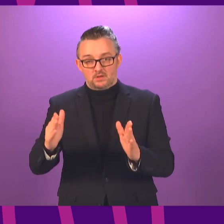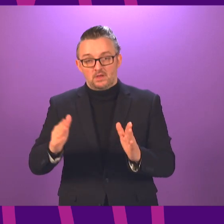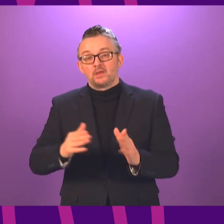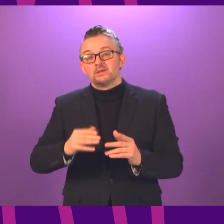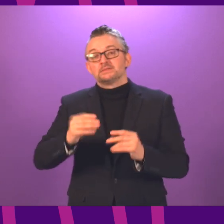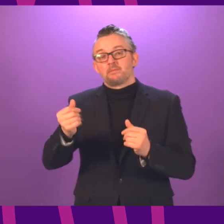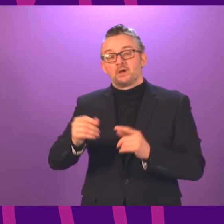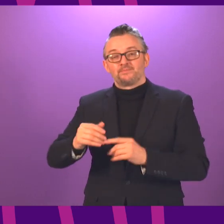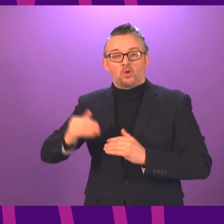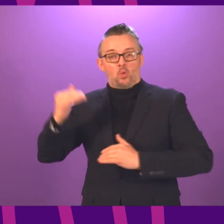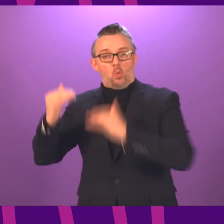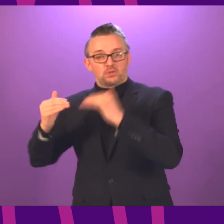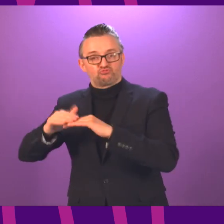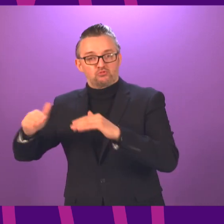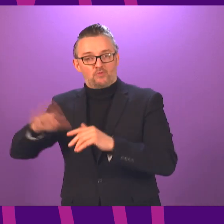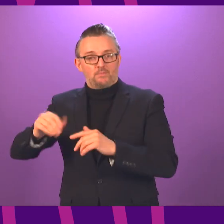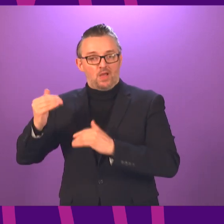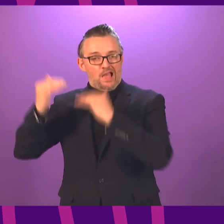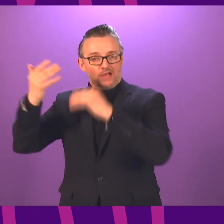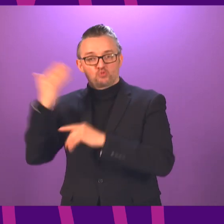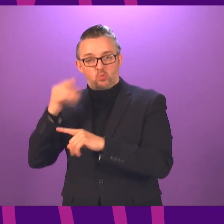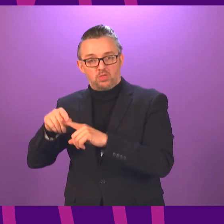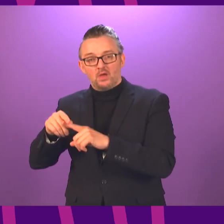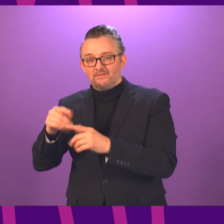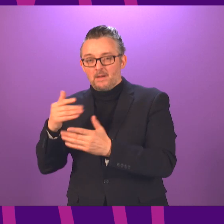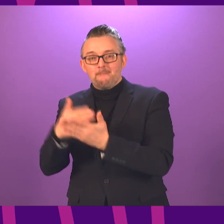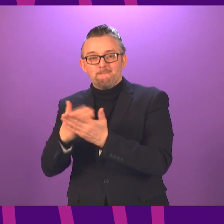phase secondary pupils back in the classroom for at least part of their learning. In that